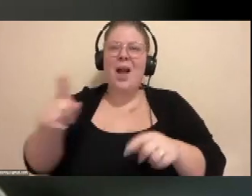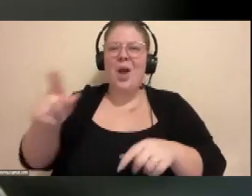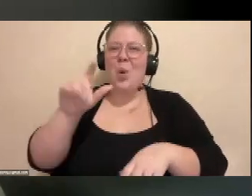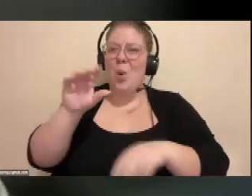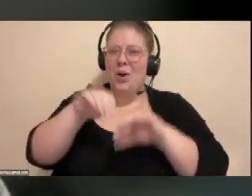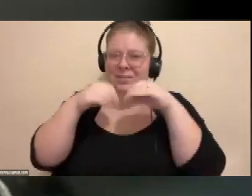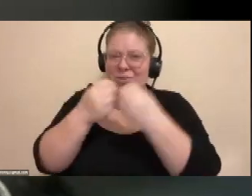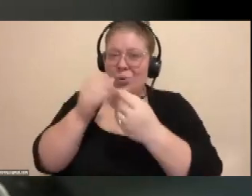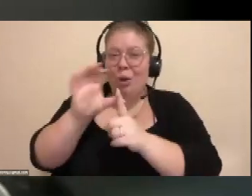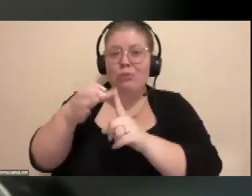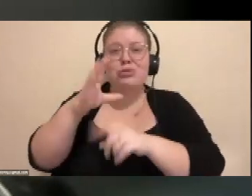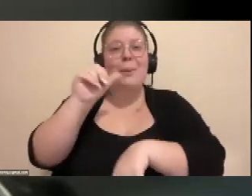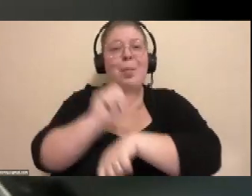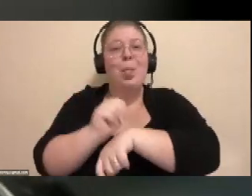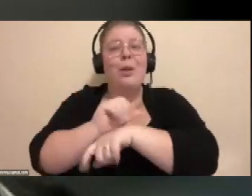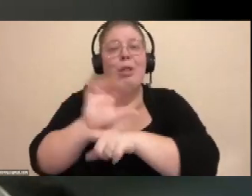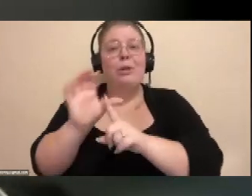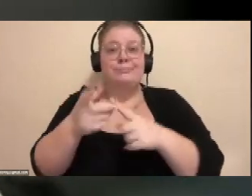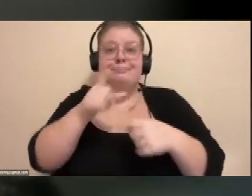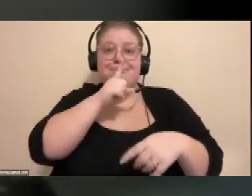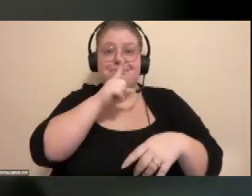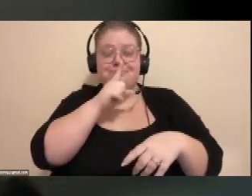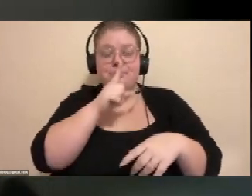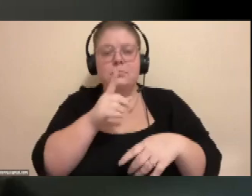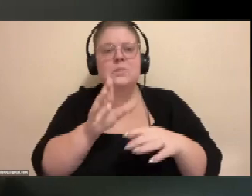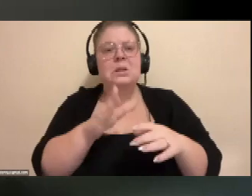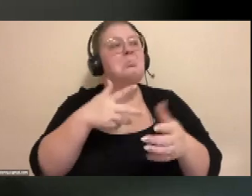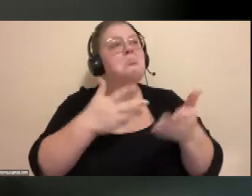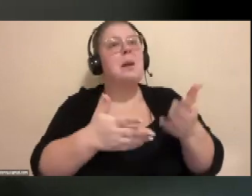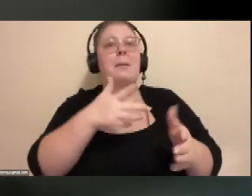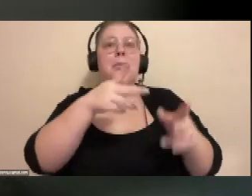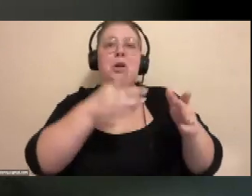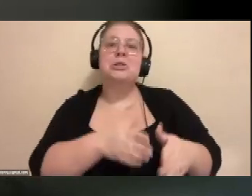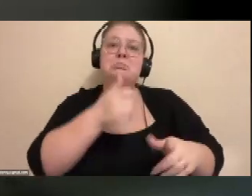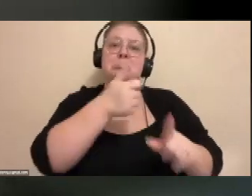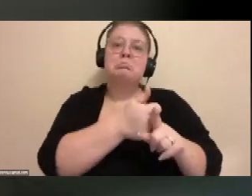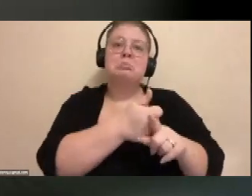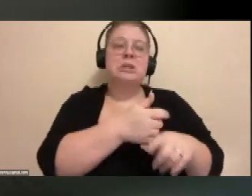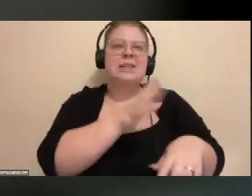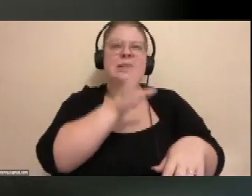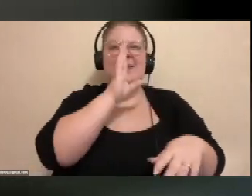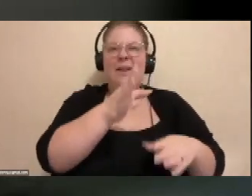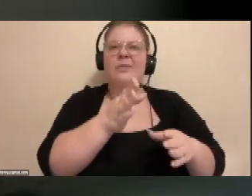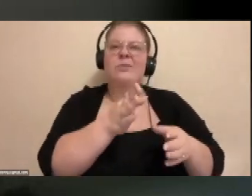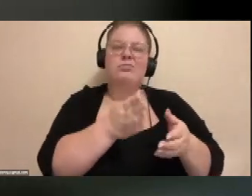People who self direct their services, as well as organizations who deliver services.